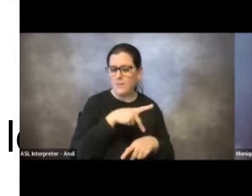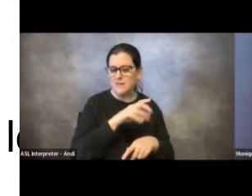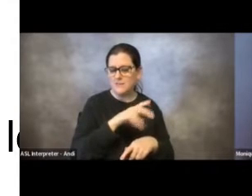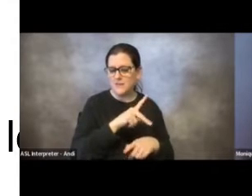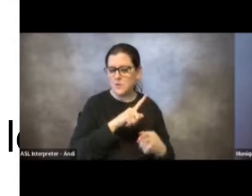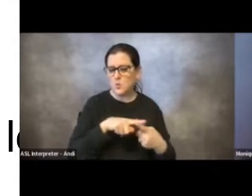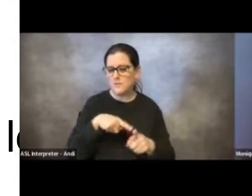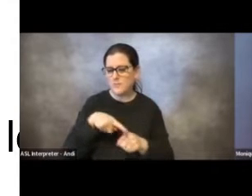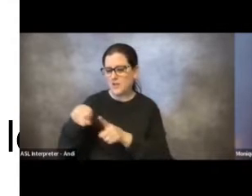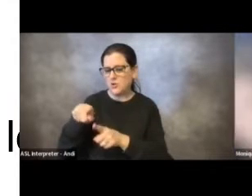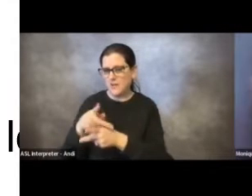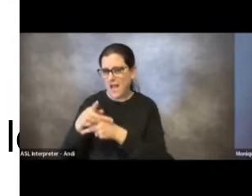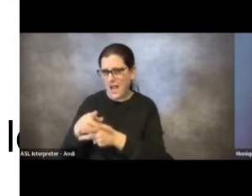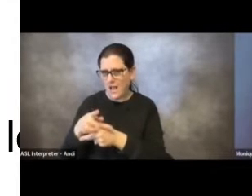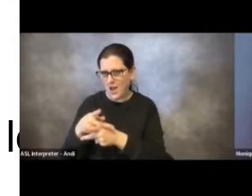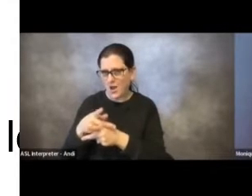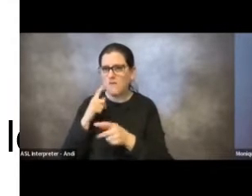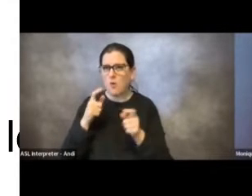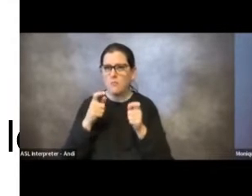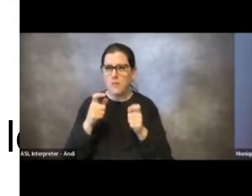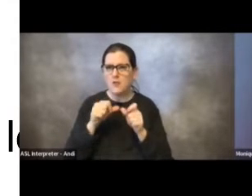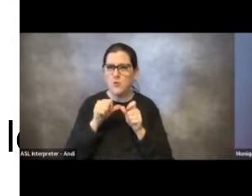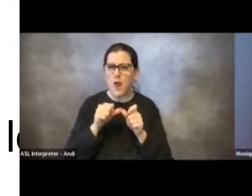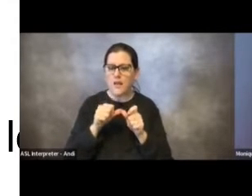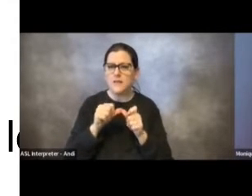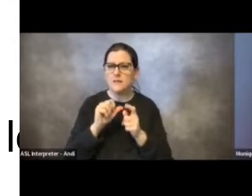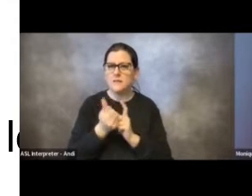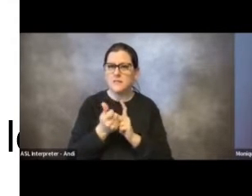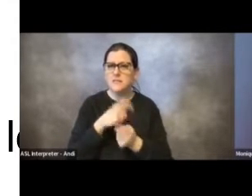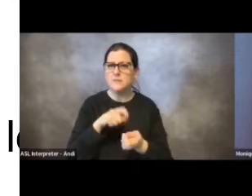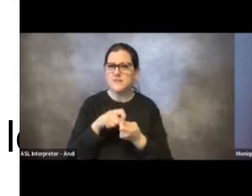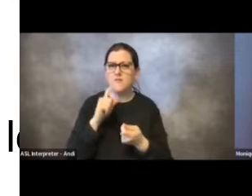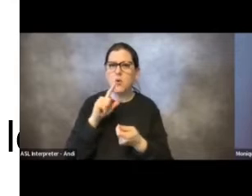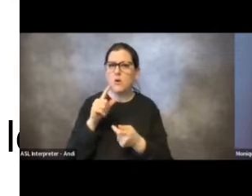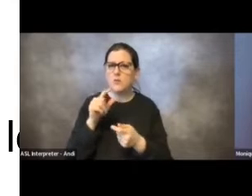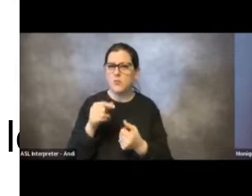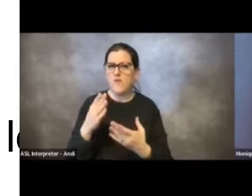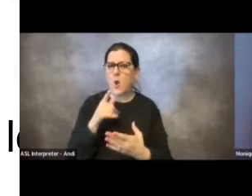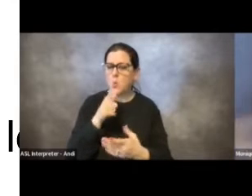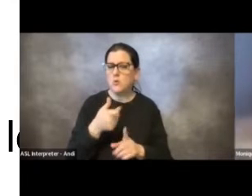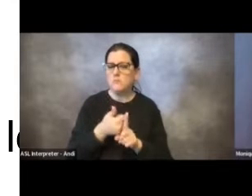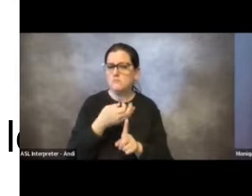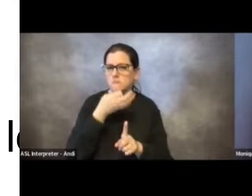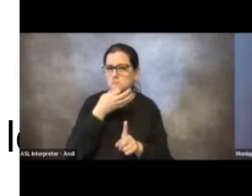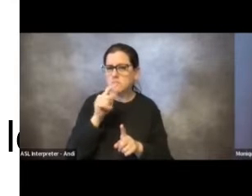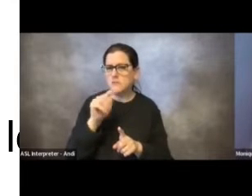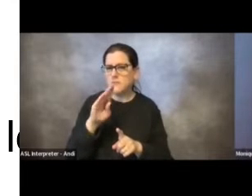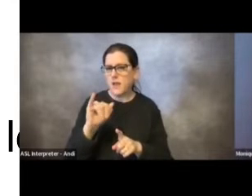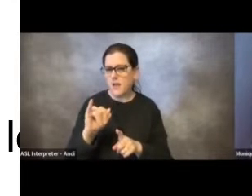chronic conditions, but also with TBI specific providers who have that expertise and informative partnerships so that